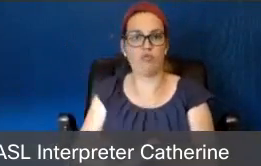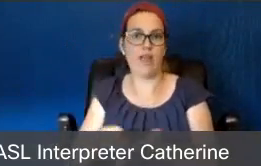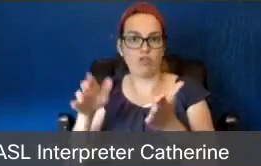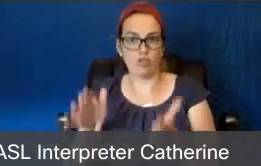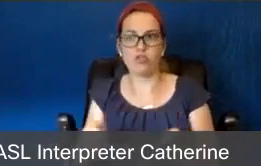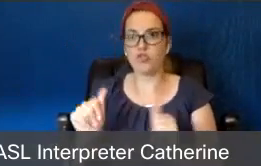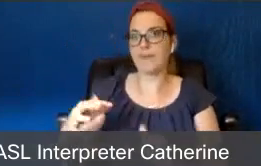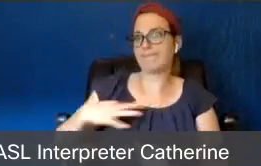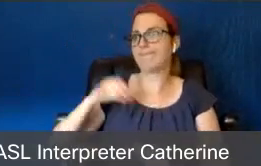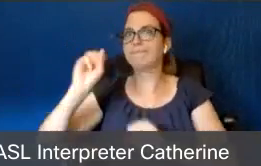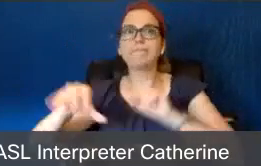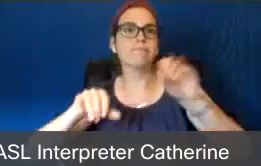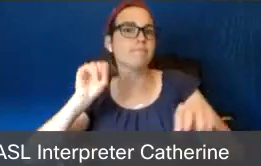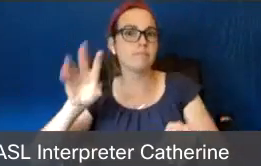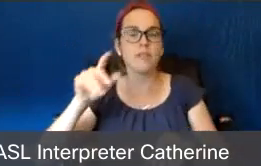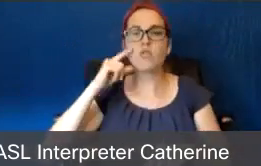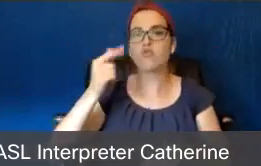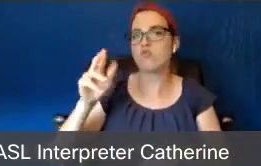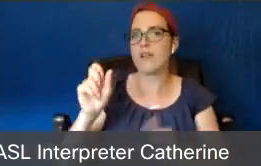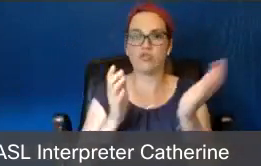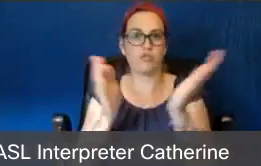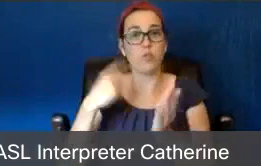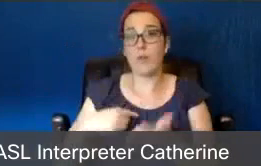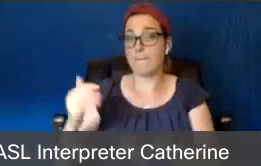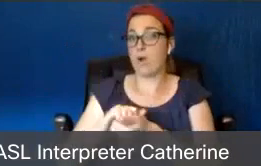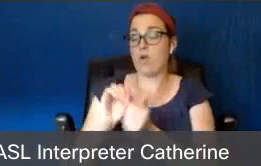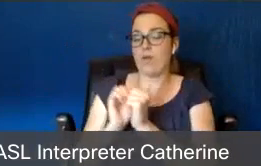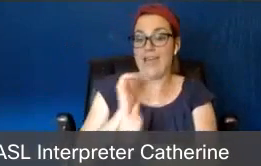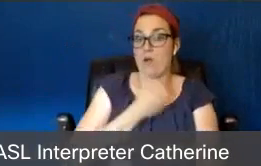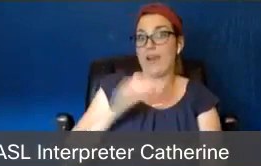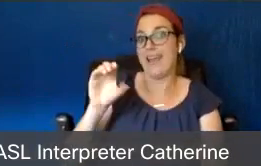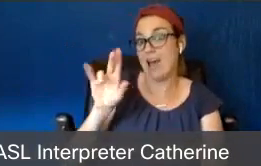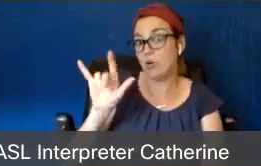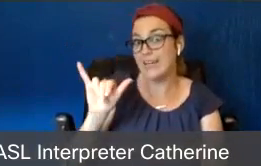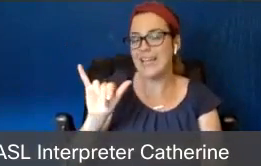We partnered greatly with our county government and our local government and we work together